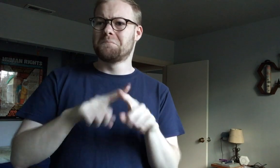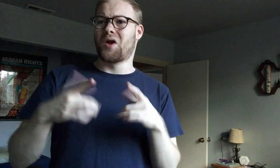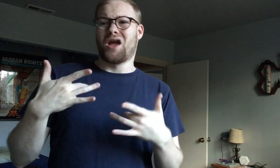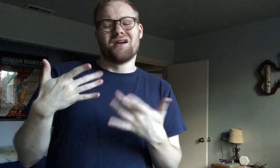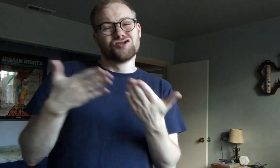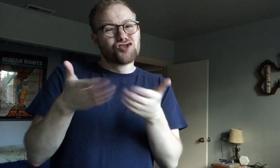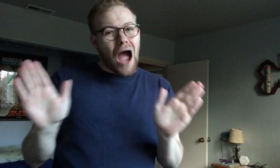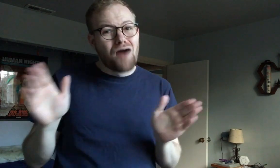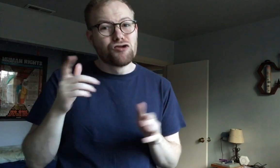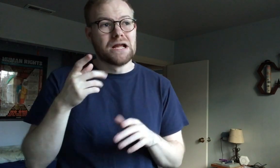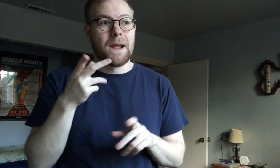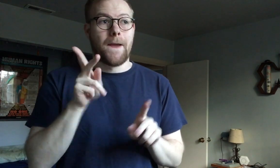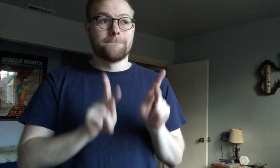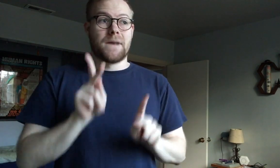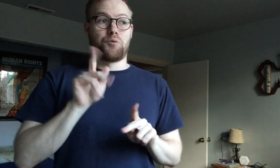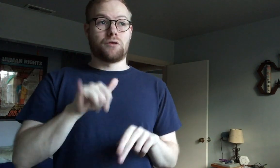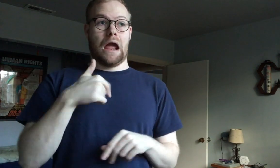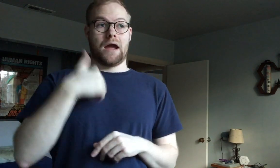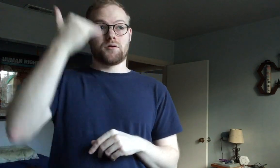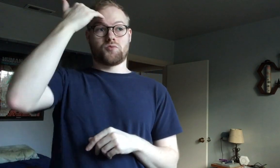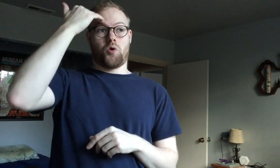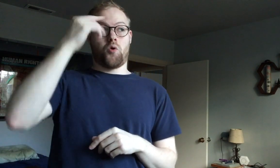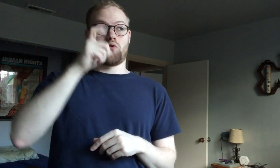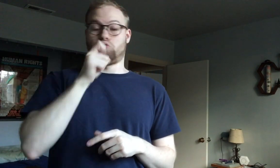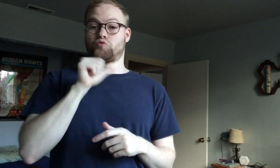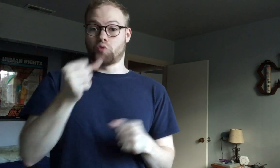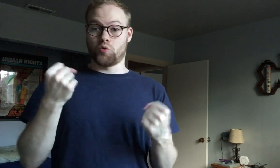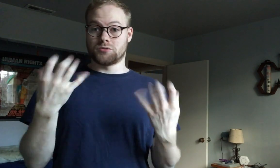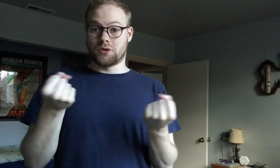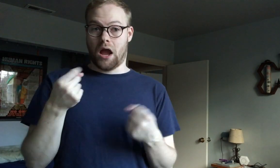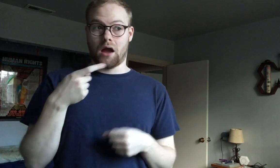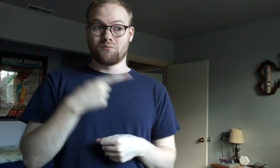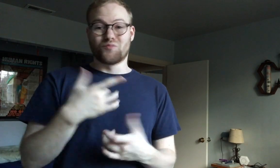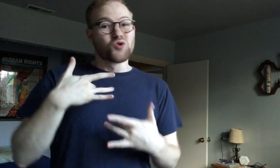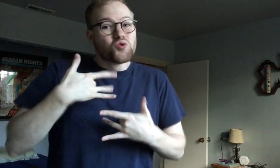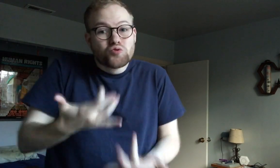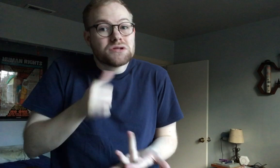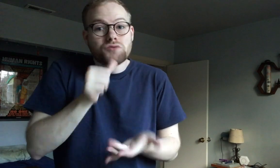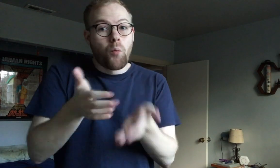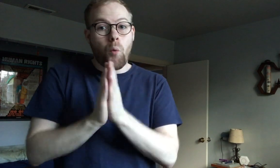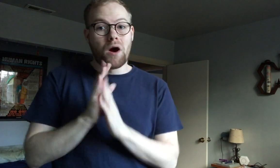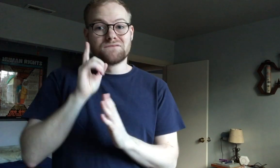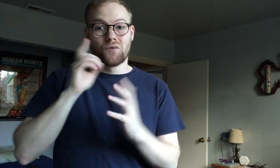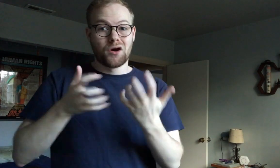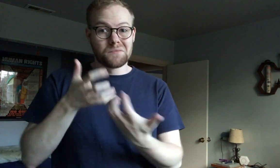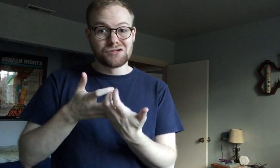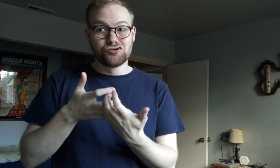But generally, people that I know who don’t sign usually don’t request for accommodations.